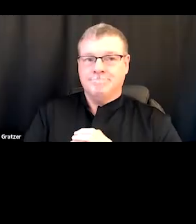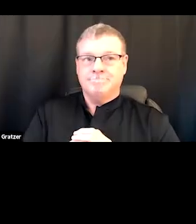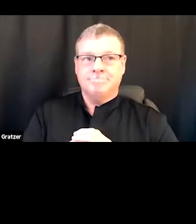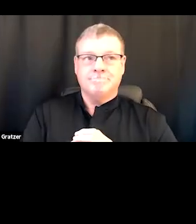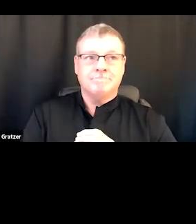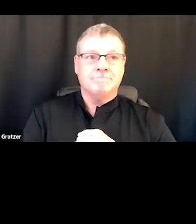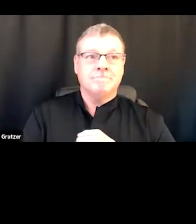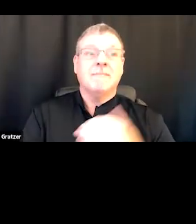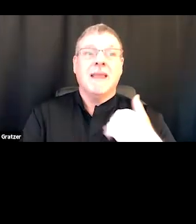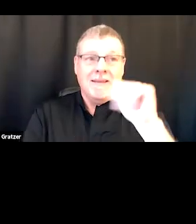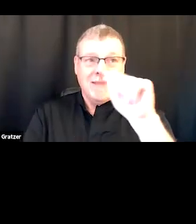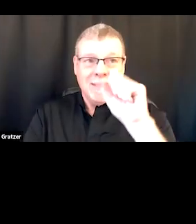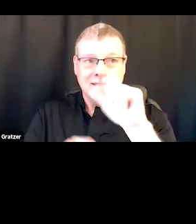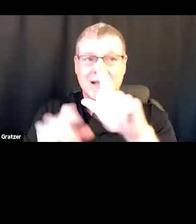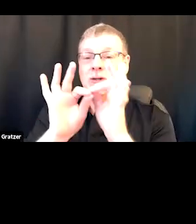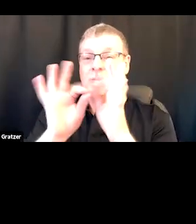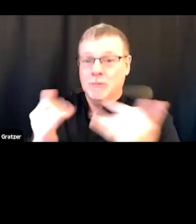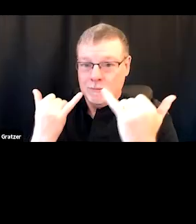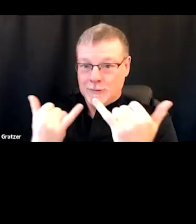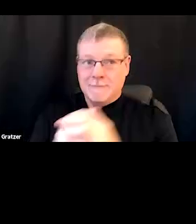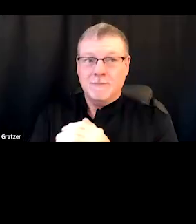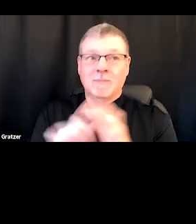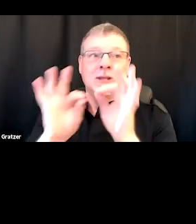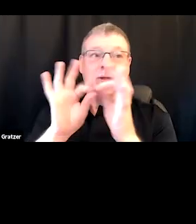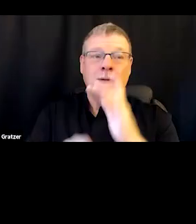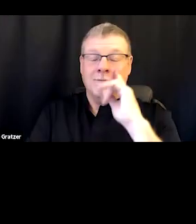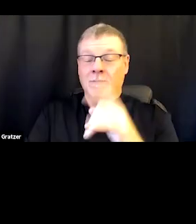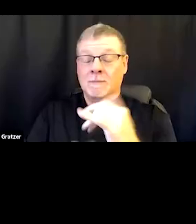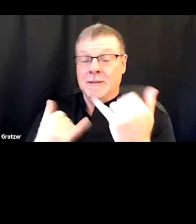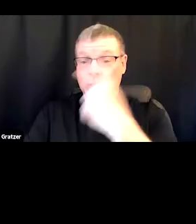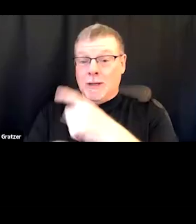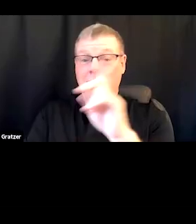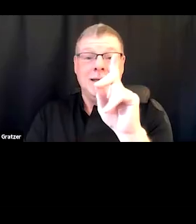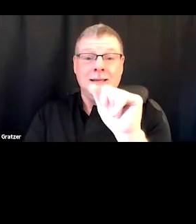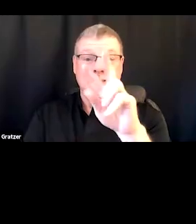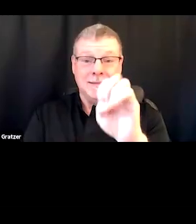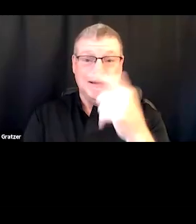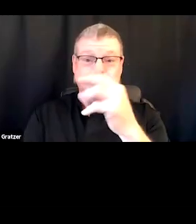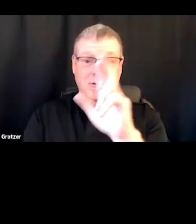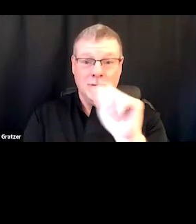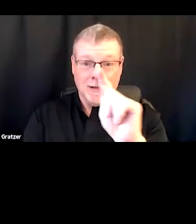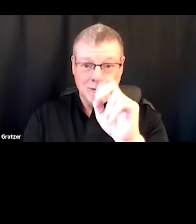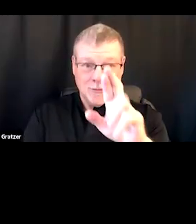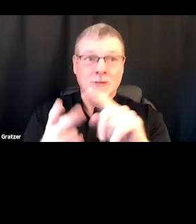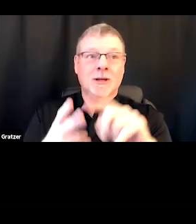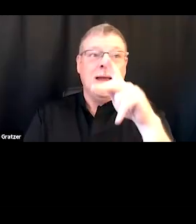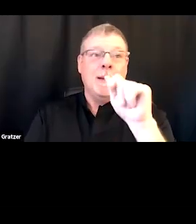We do have ASL interpretation today. Our interpreters for today are Dave Gratzer and Paige Bixby.